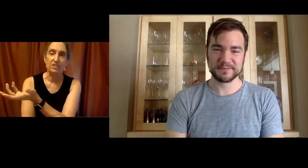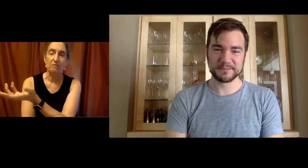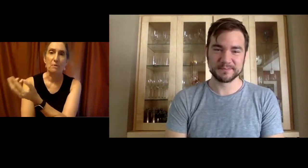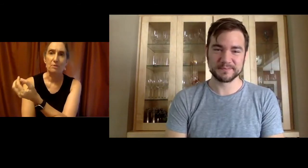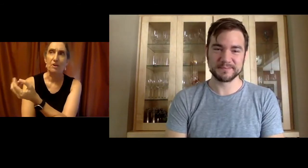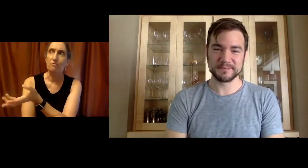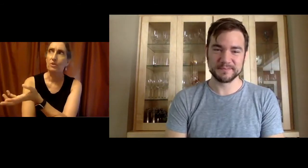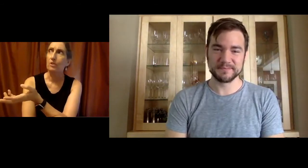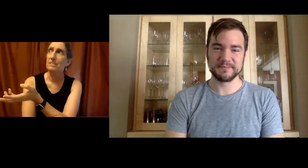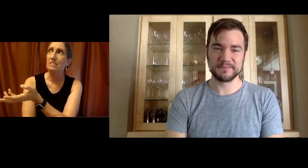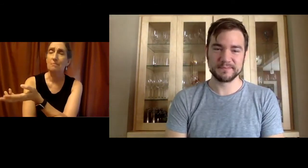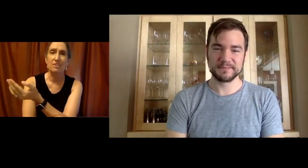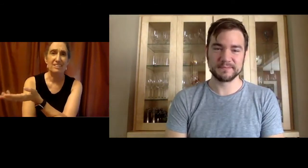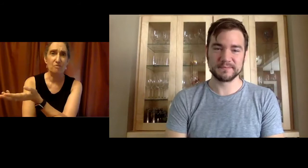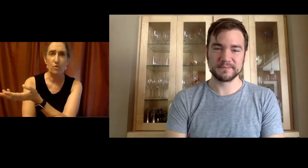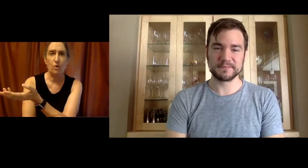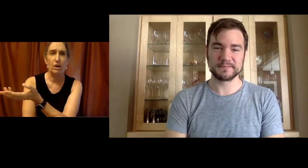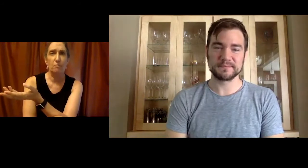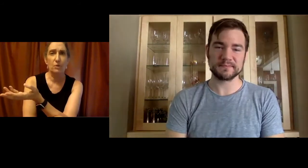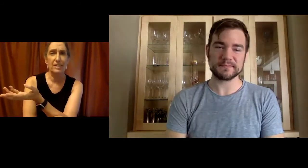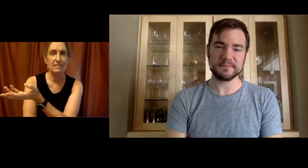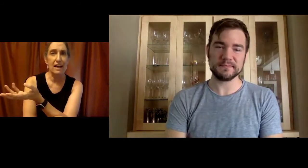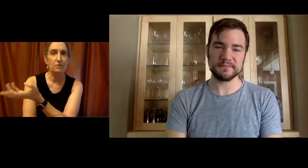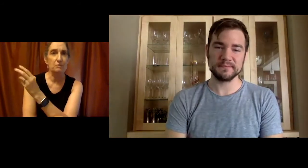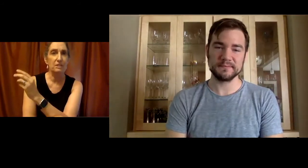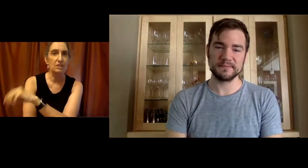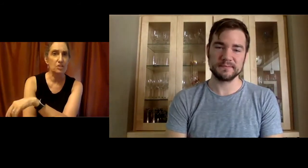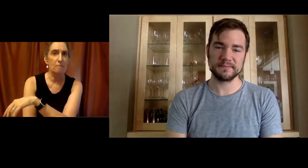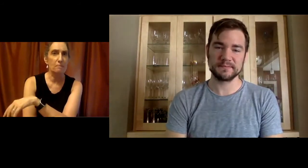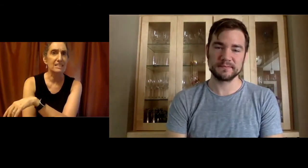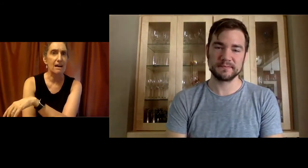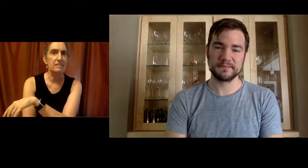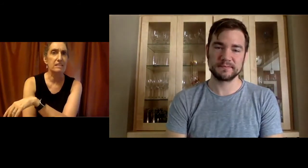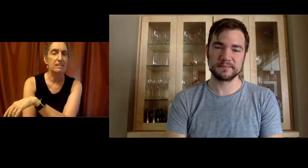several people are on furlough, but the same theater has like four employees now doing the job that my dad did.